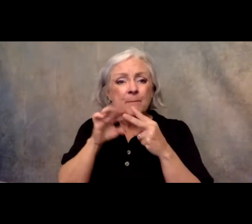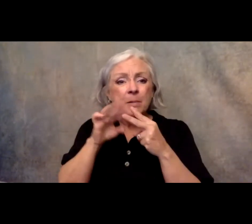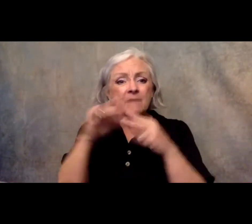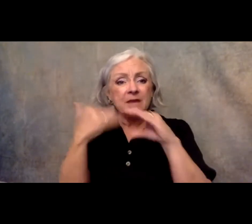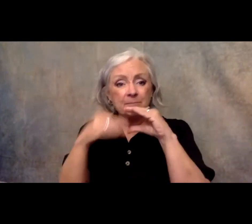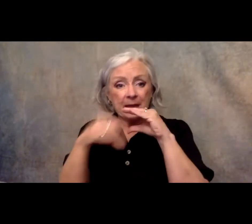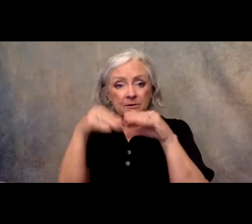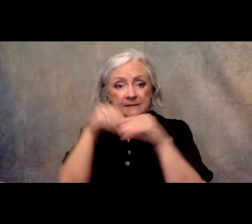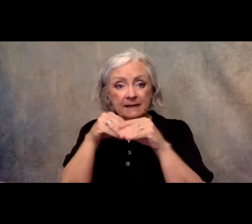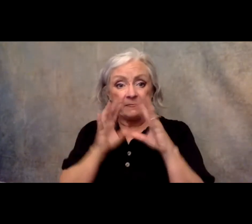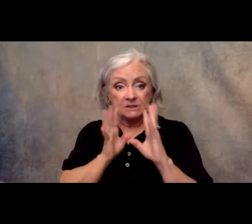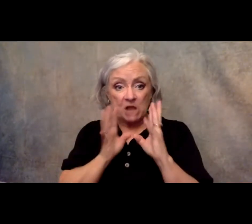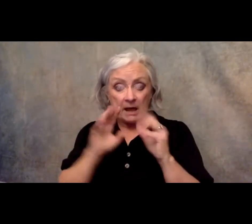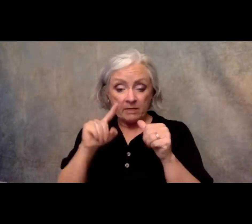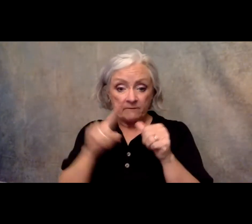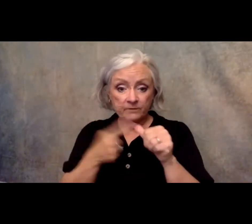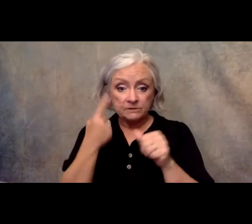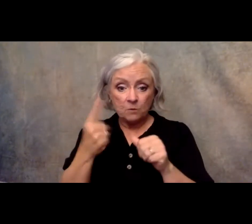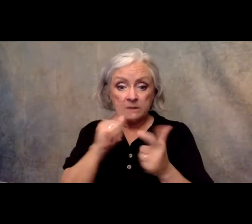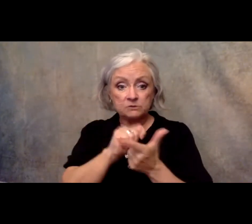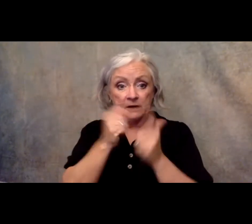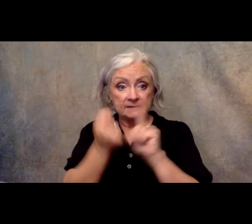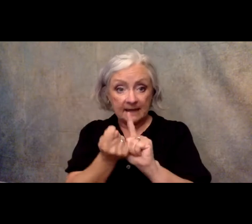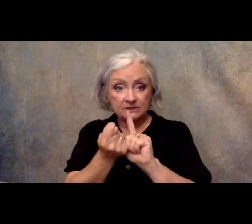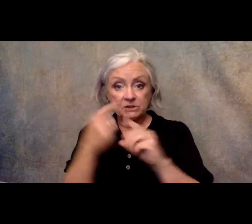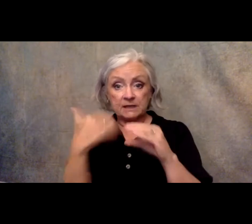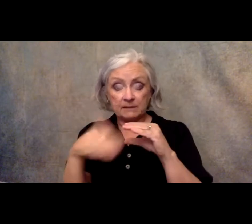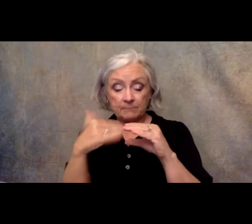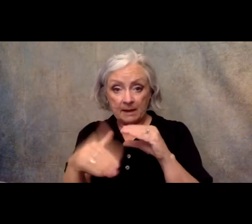The first one is our translation email, and it is the general project management